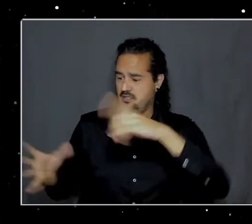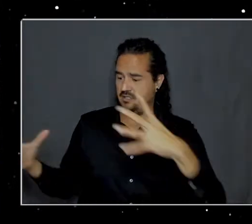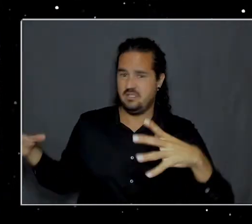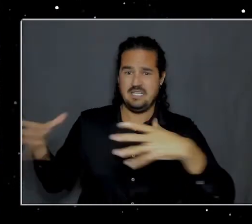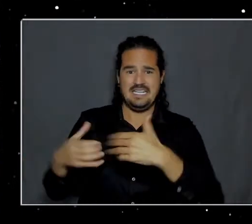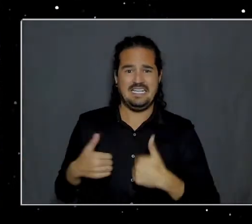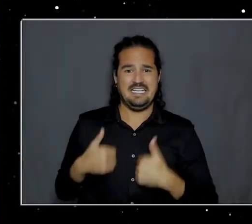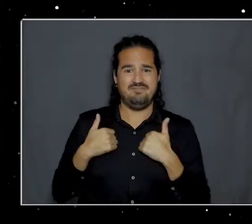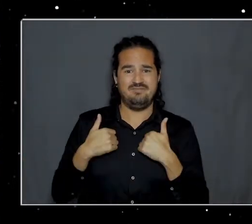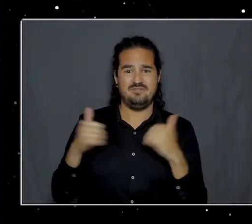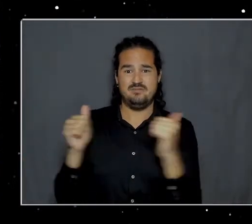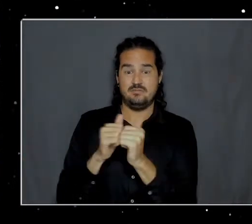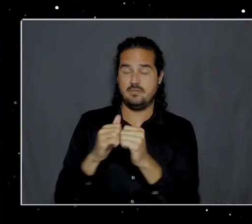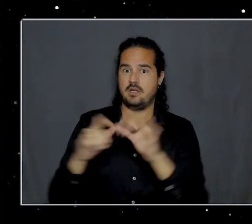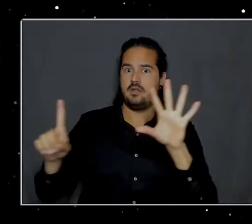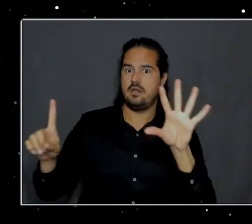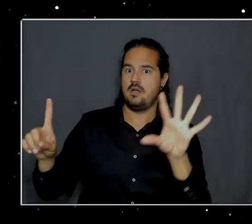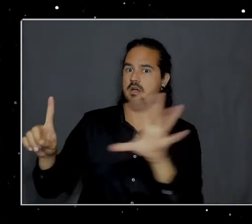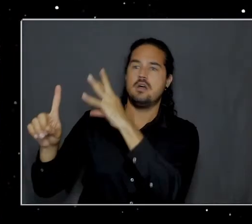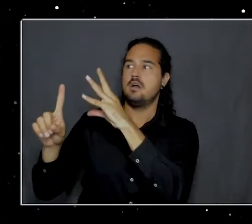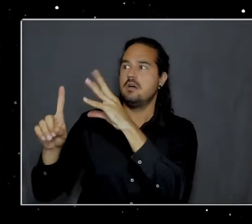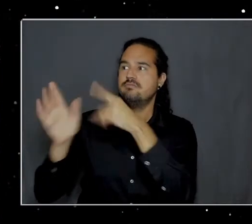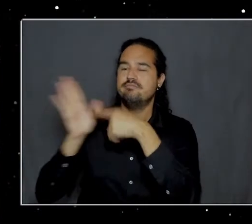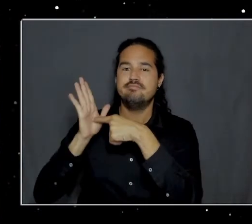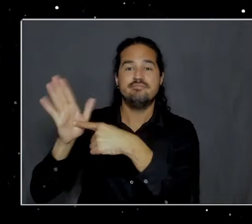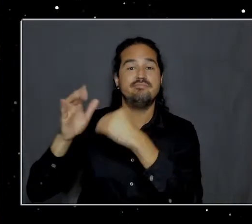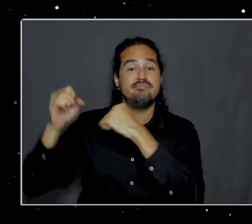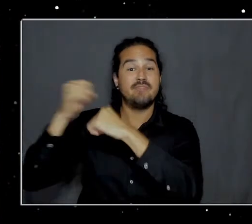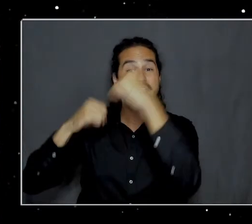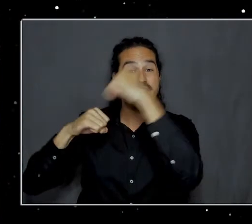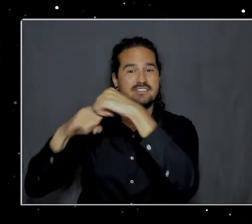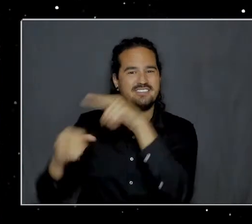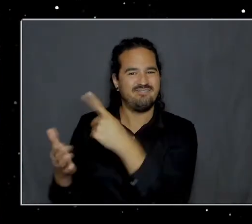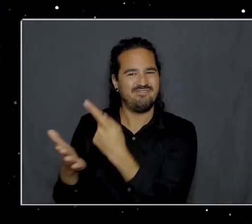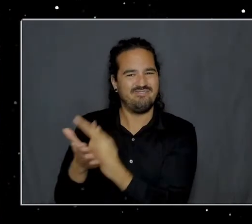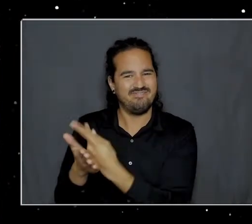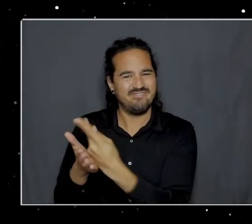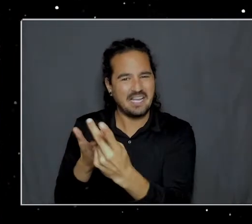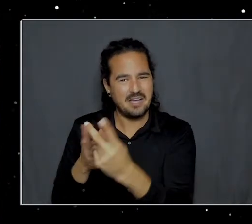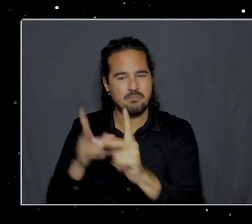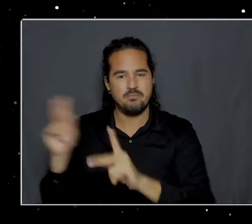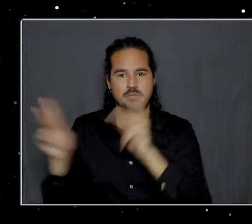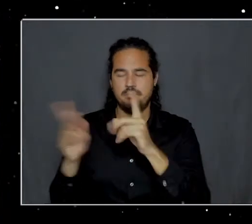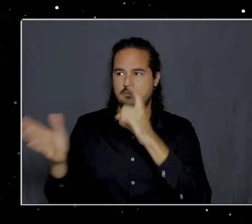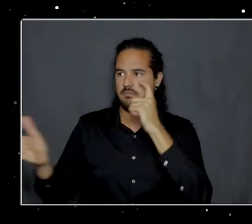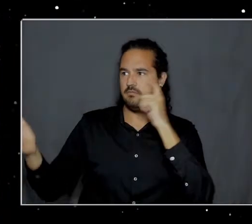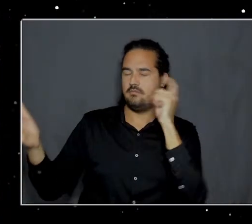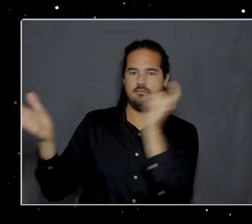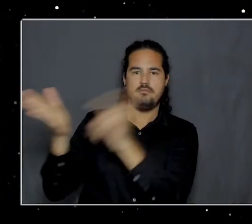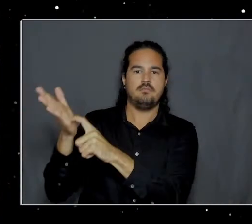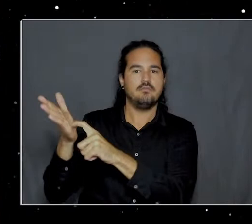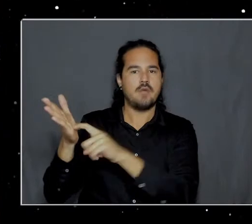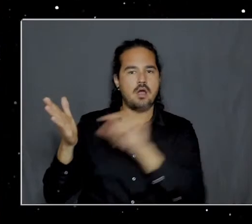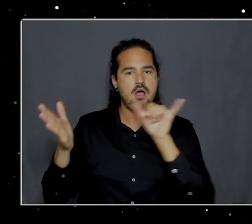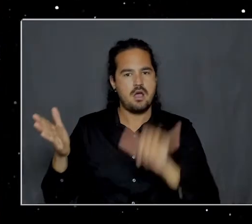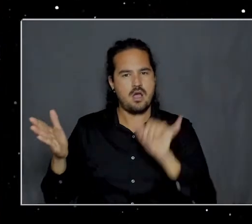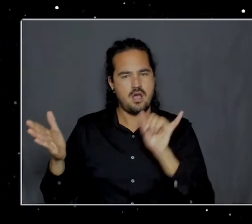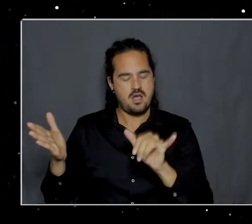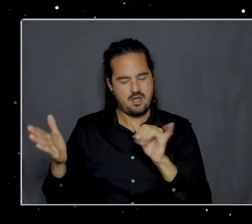SO WE'RE LIVING WITH ALL OF THESE THINGS THAT ARE EXPOSING OUR STRUCTURES, AND WHERE THEY'RE BROKEN OR FAILING. AND PEOPLE ARE THINKING, "ALL